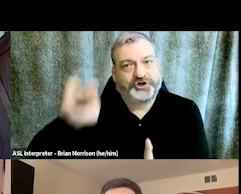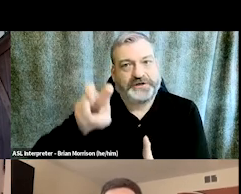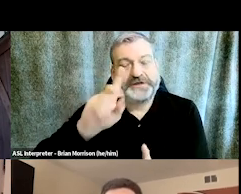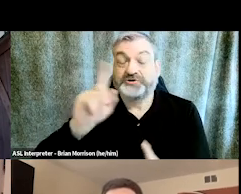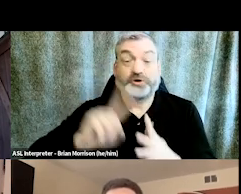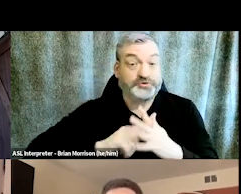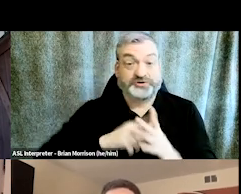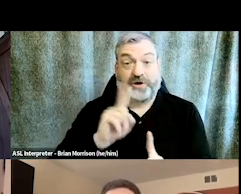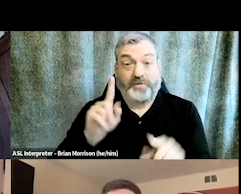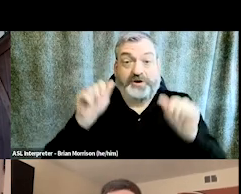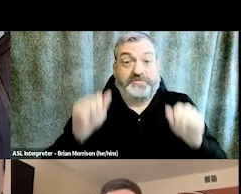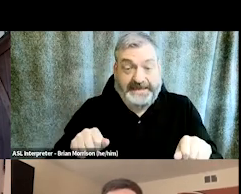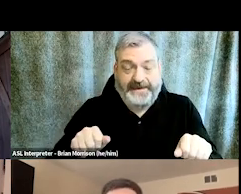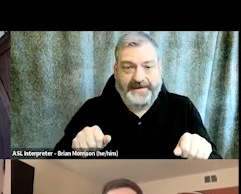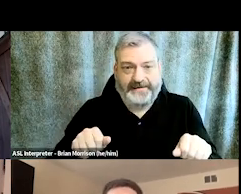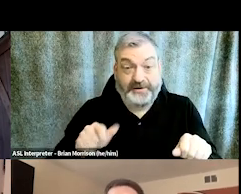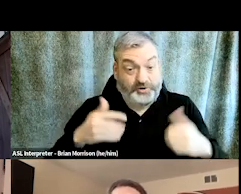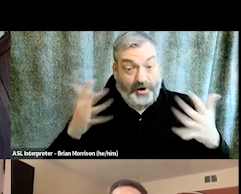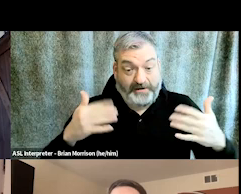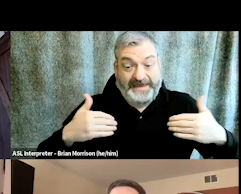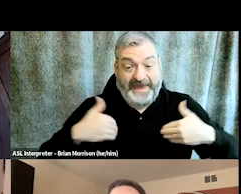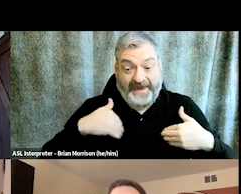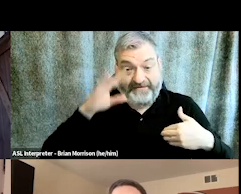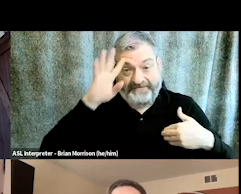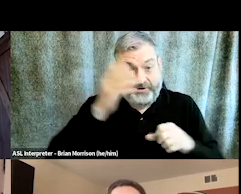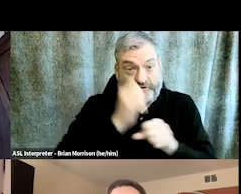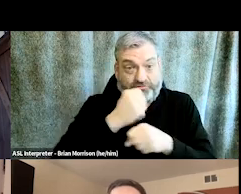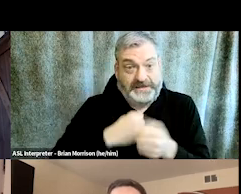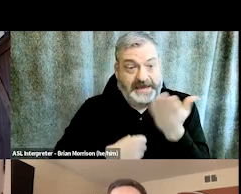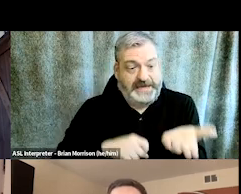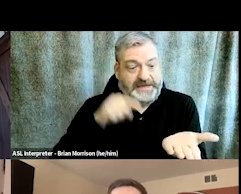been created, then you work with how you can make it more accessible.